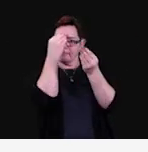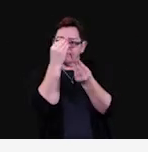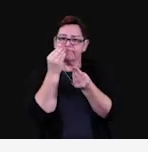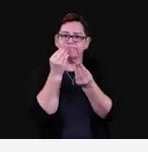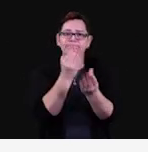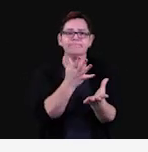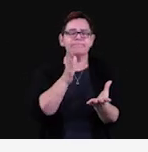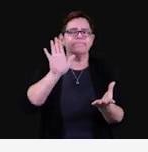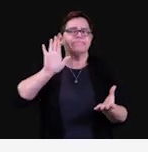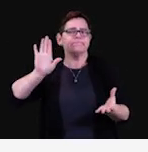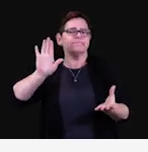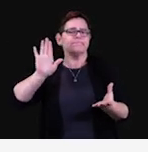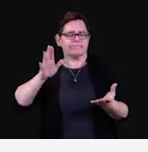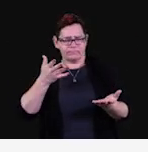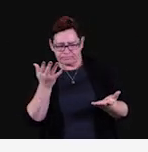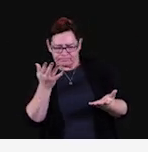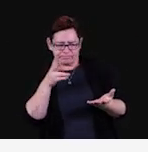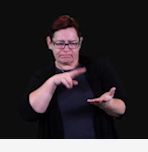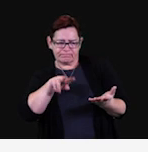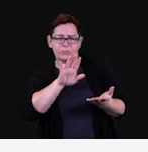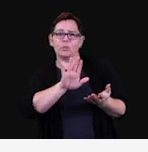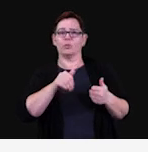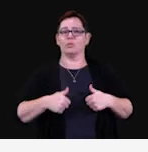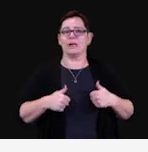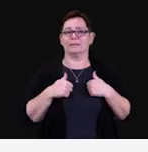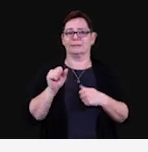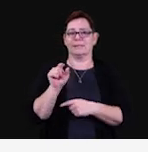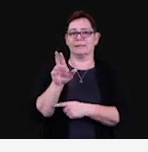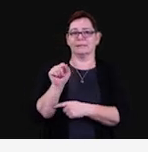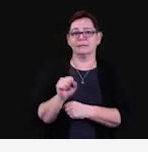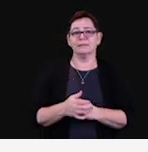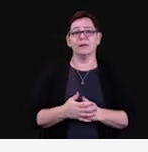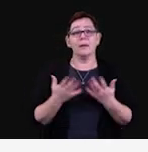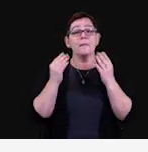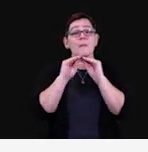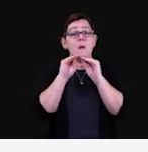go to canada.ca/newtocanada.